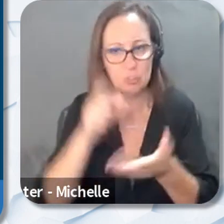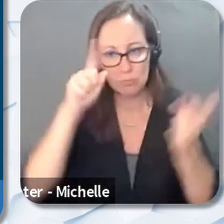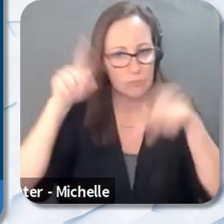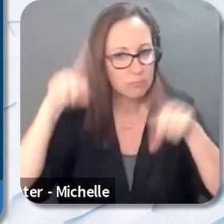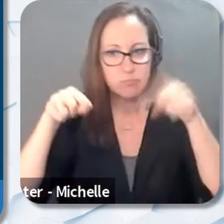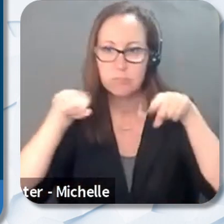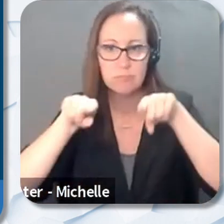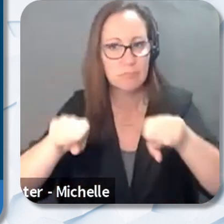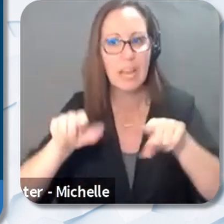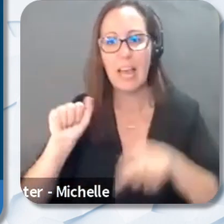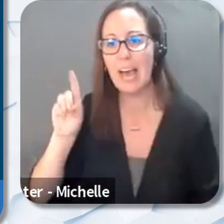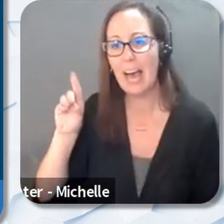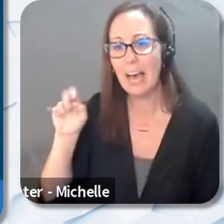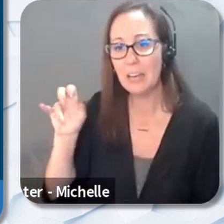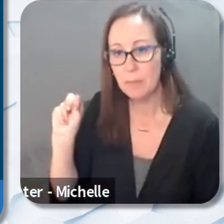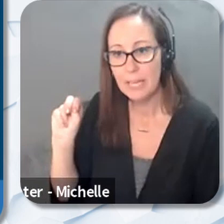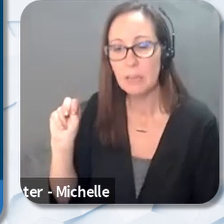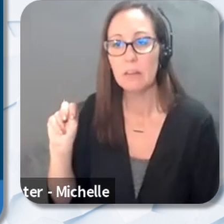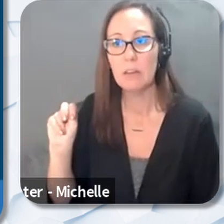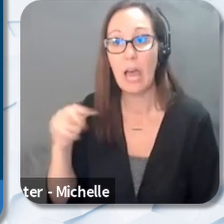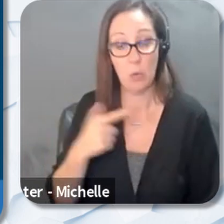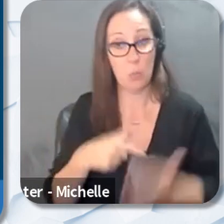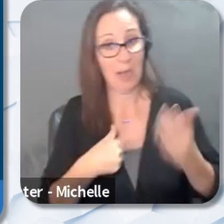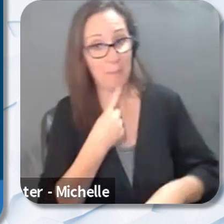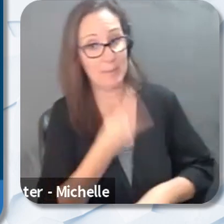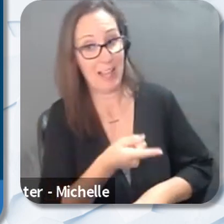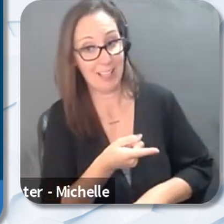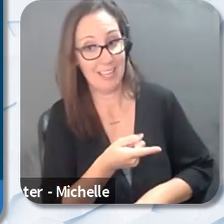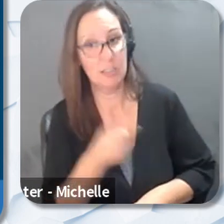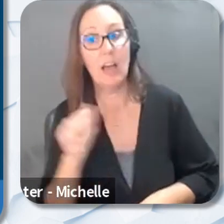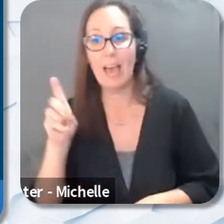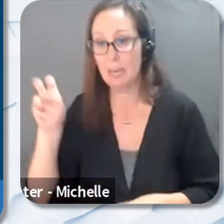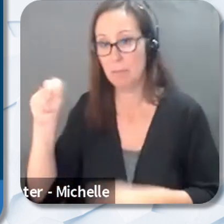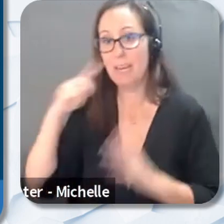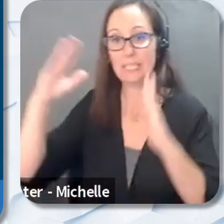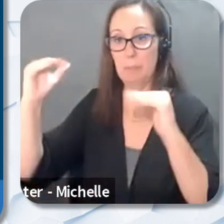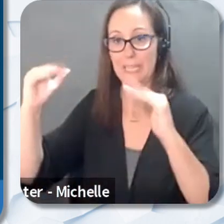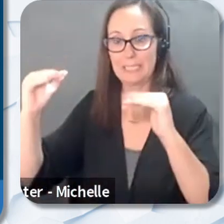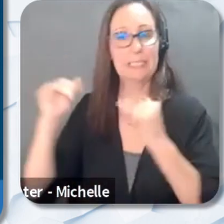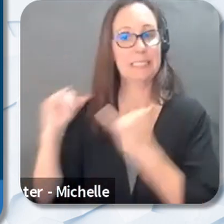That the admin and what i'm telling them is what the admin is expecting also that it is it's Okay,